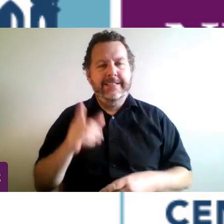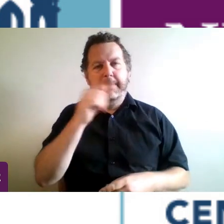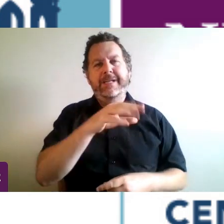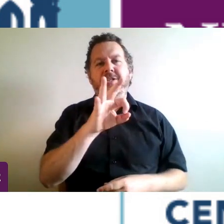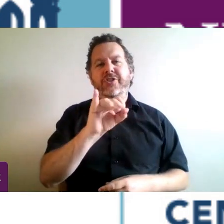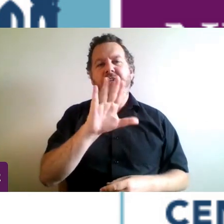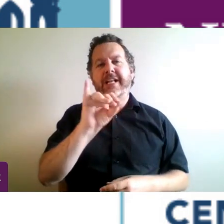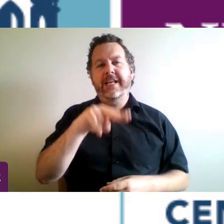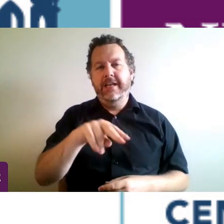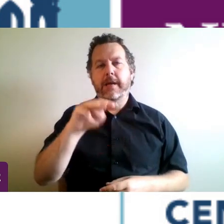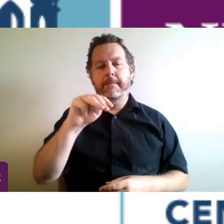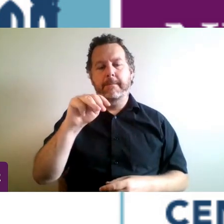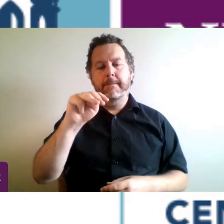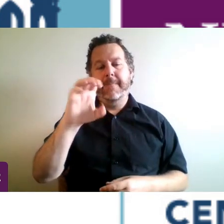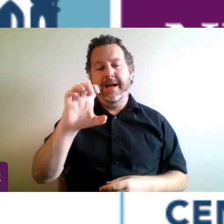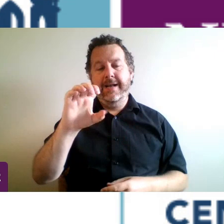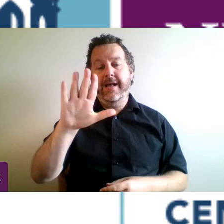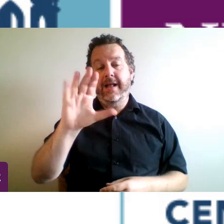but when disability has existed